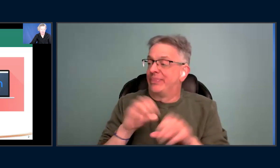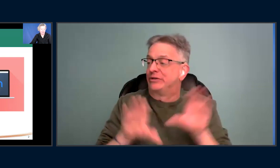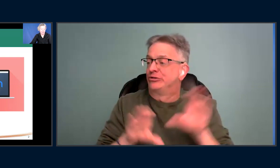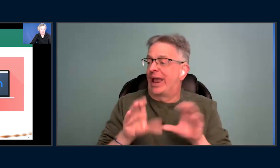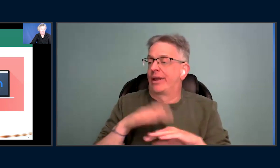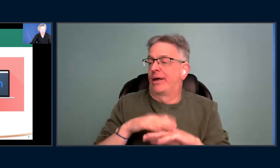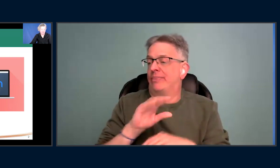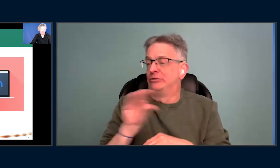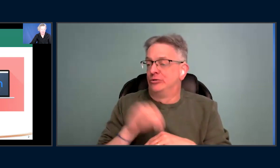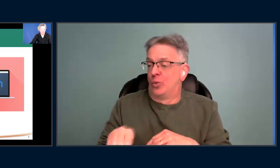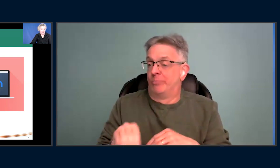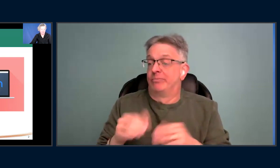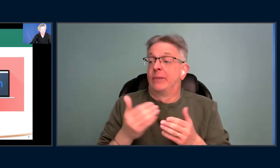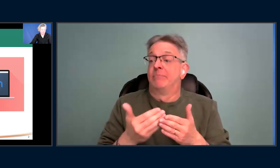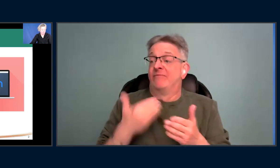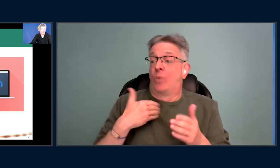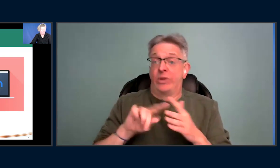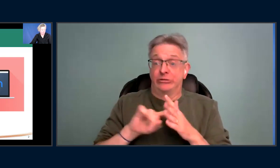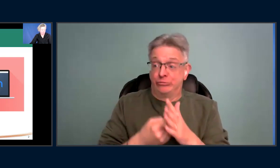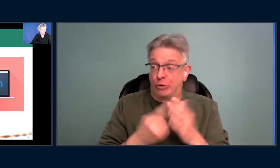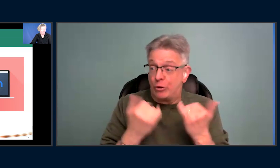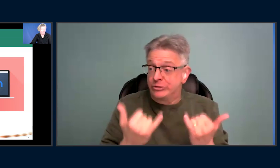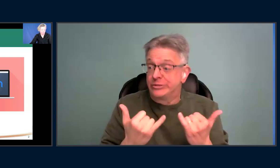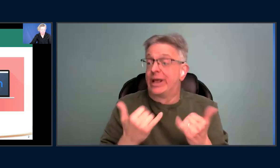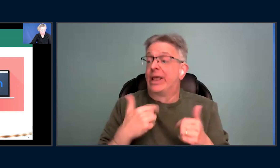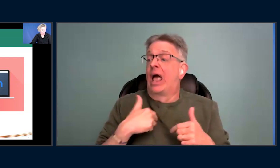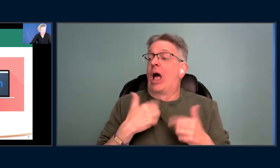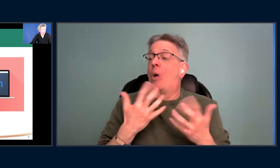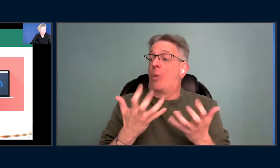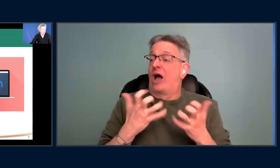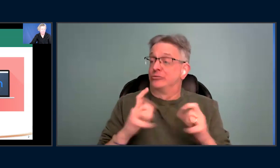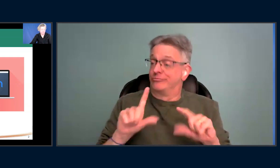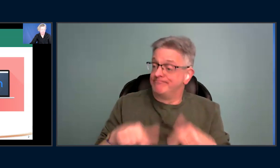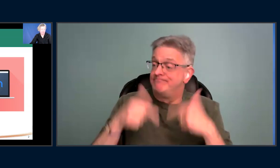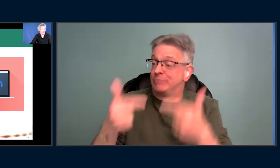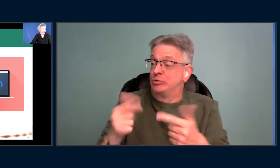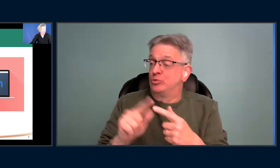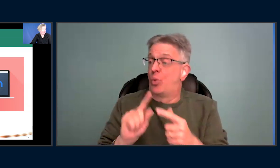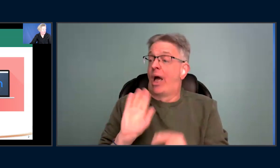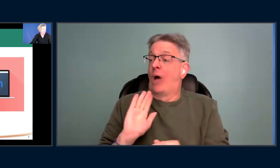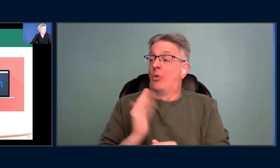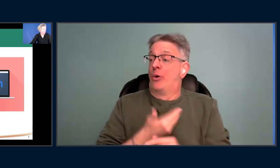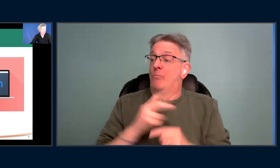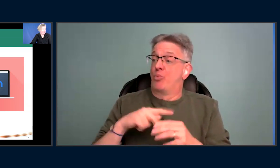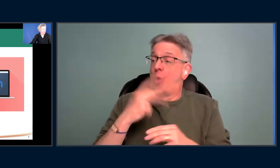Amanda Schneider or Kelly Dunham or Sara Sibble in the Zoom before we start today. And at this point, we would